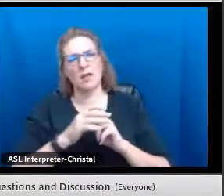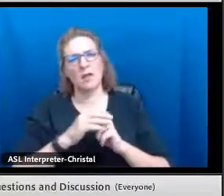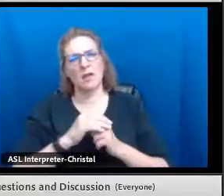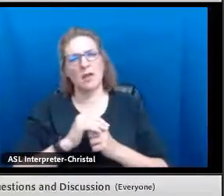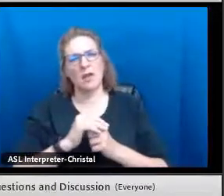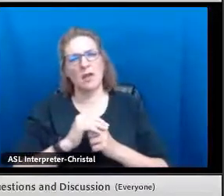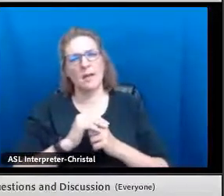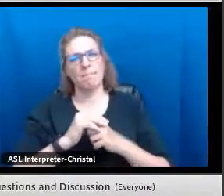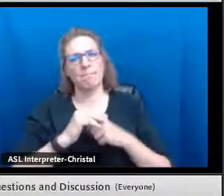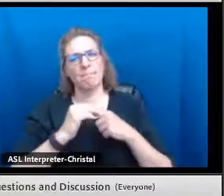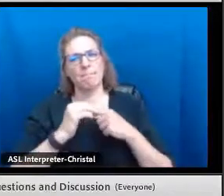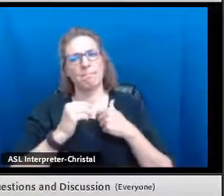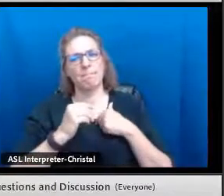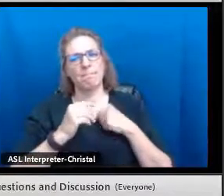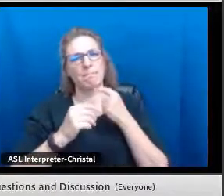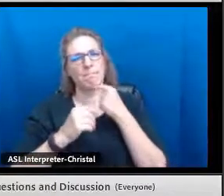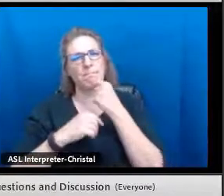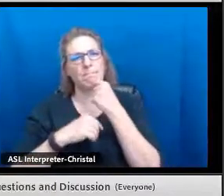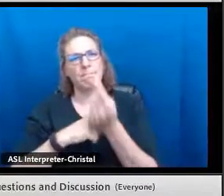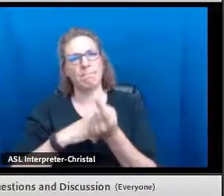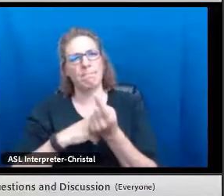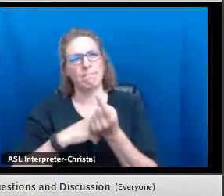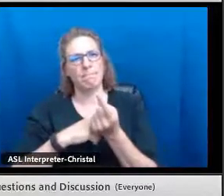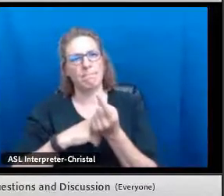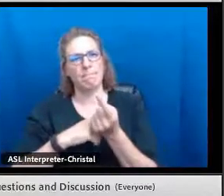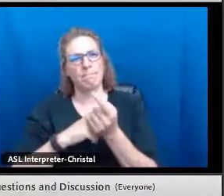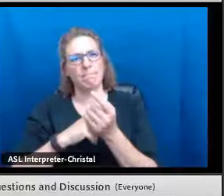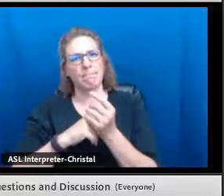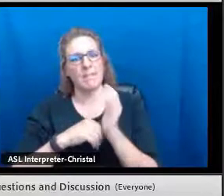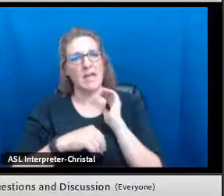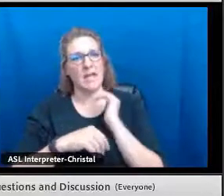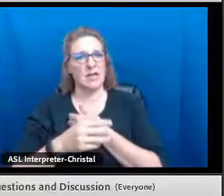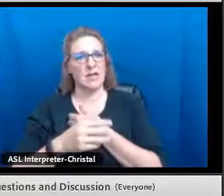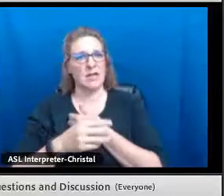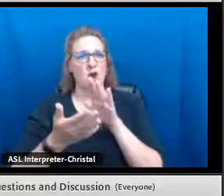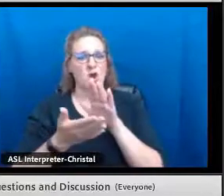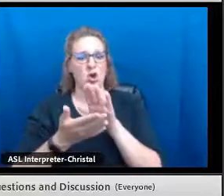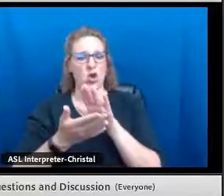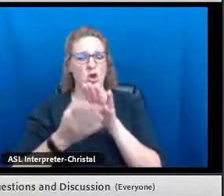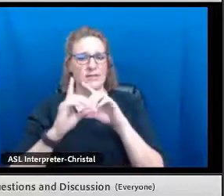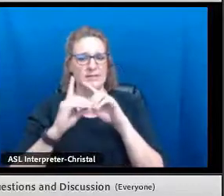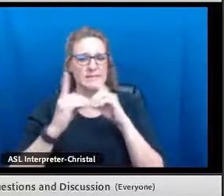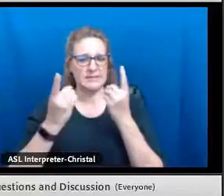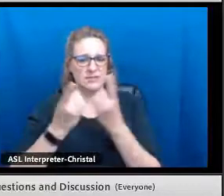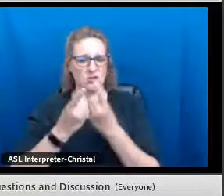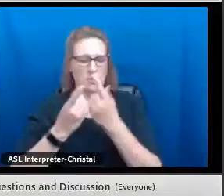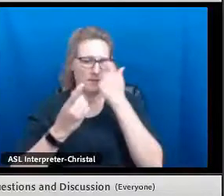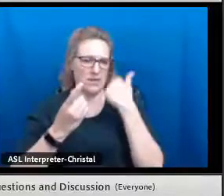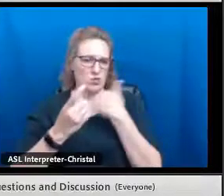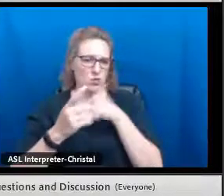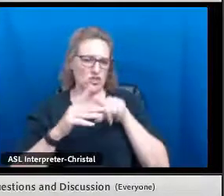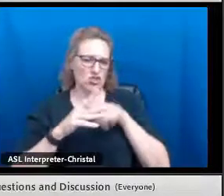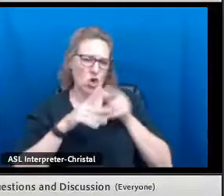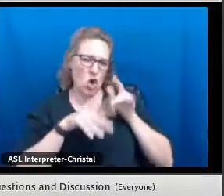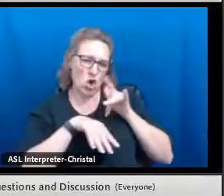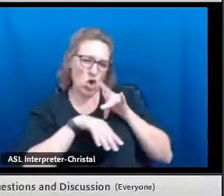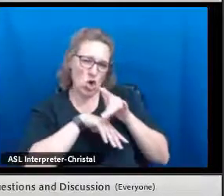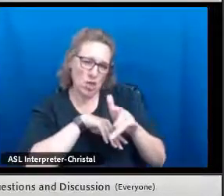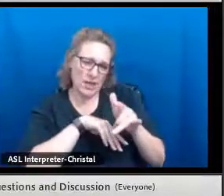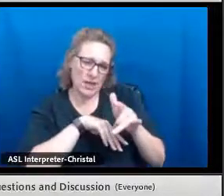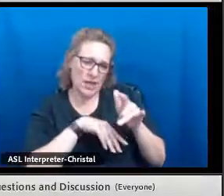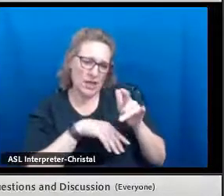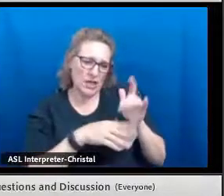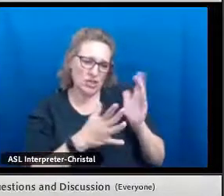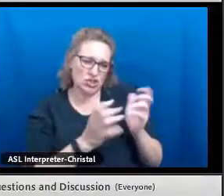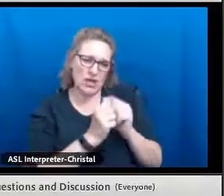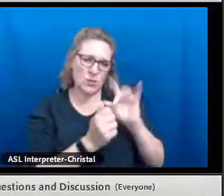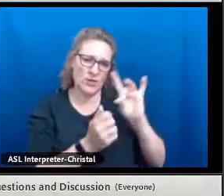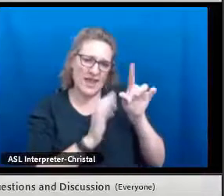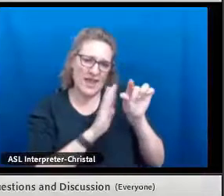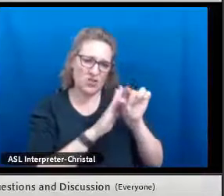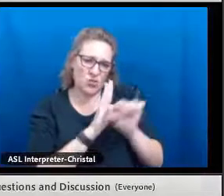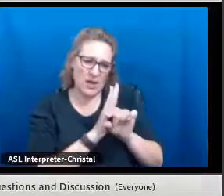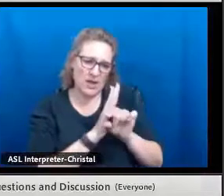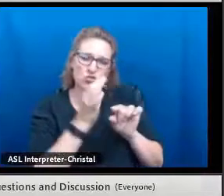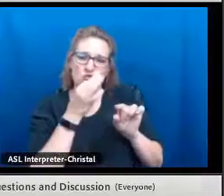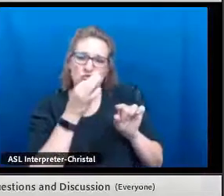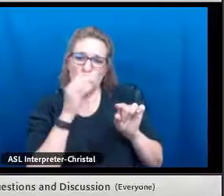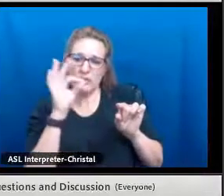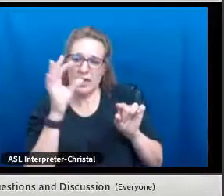If I may start, well, I can tell you that in our district, because